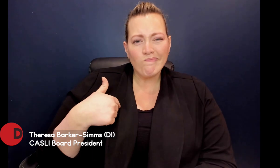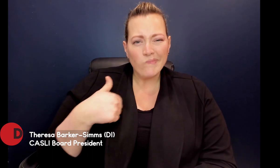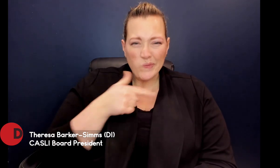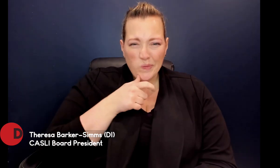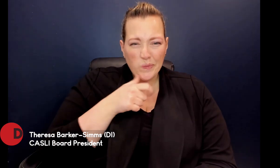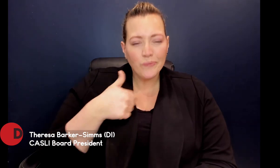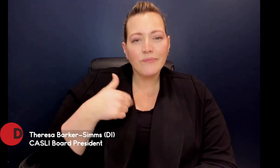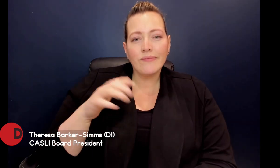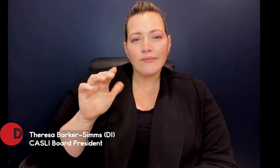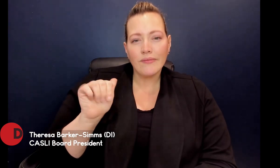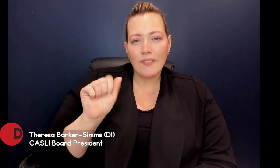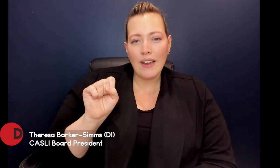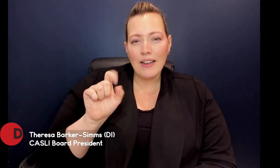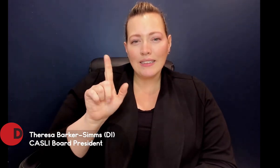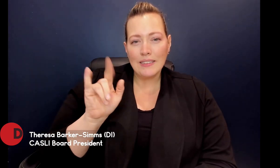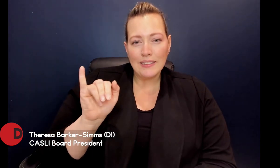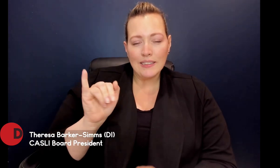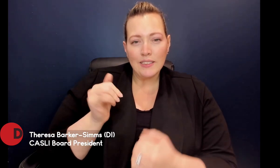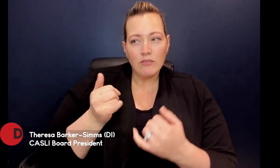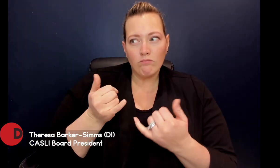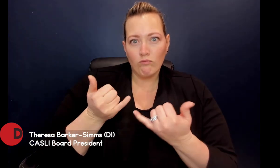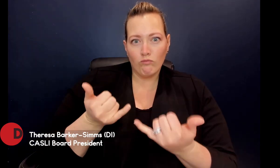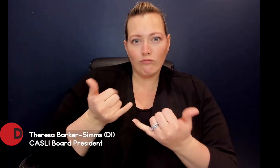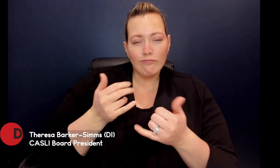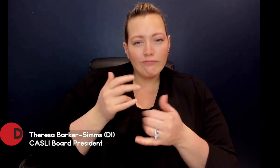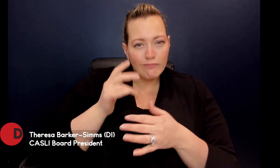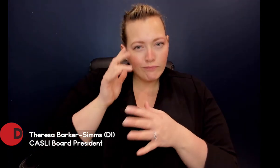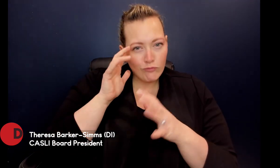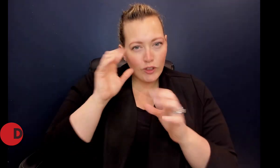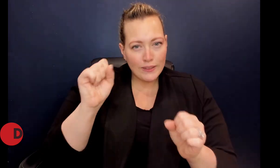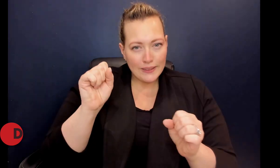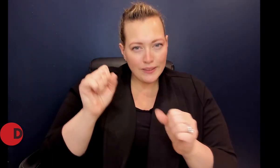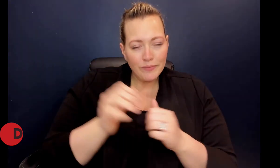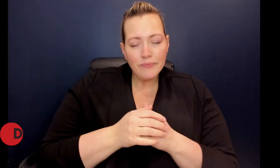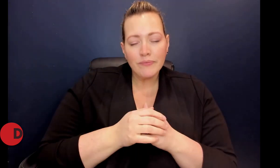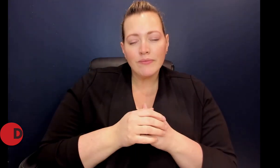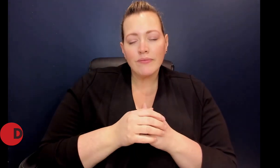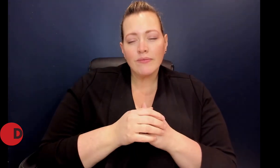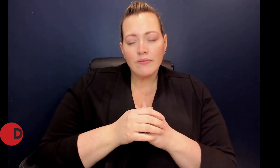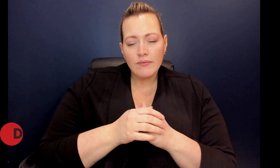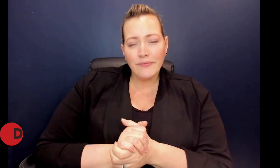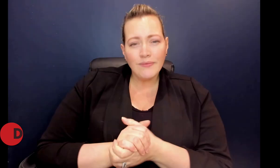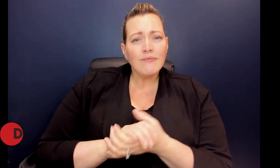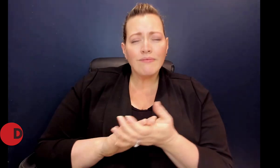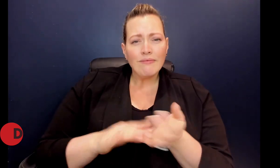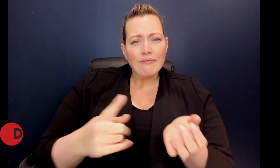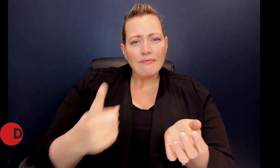I am CASLI’s current board president. You're asking us about